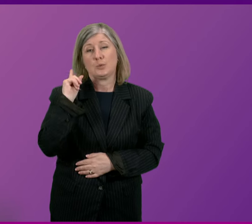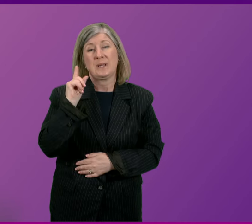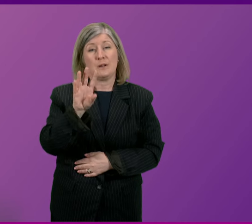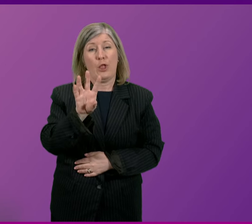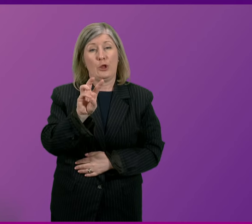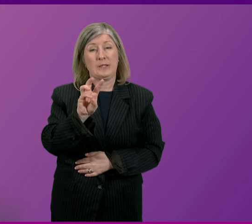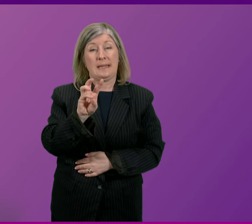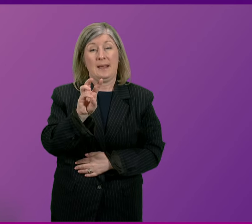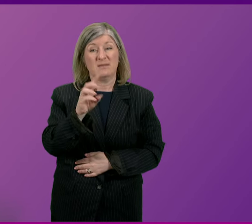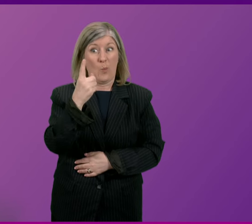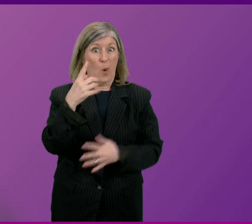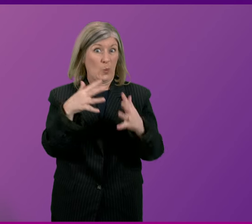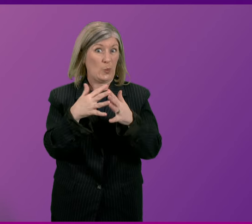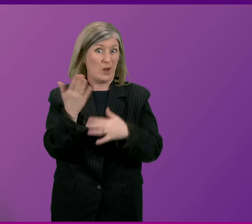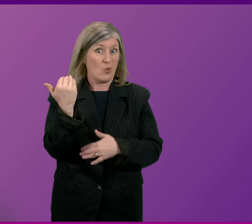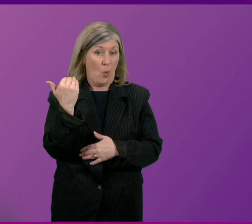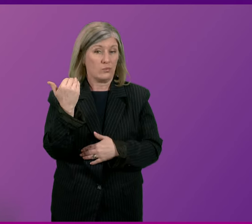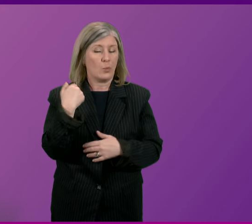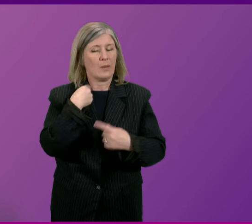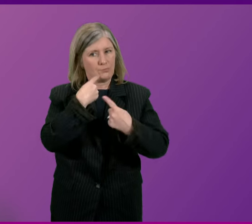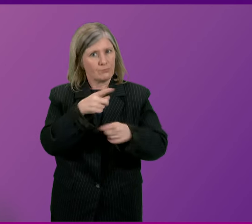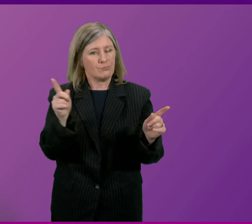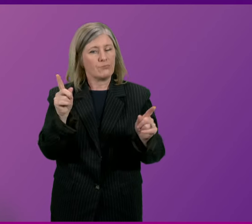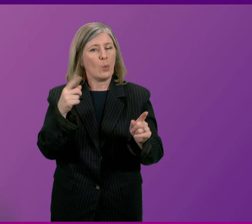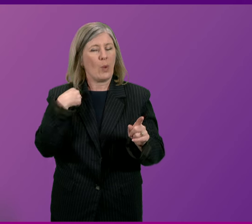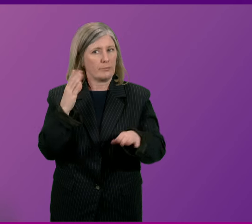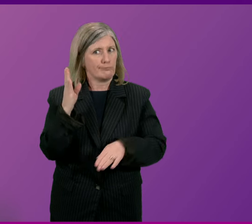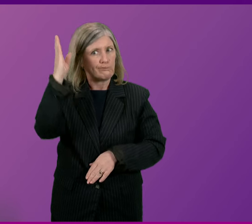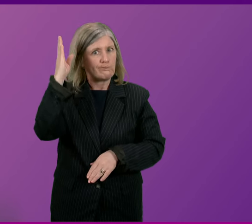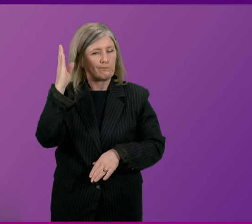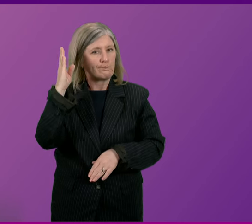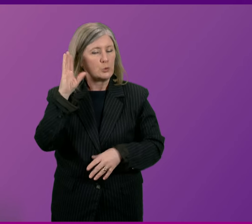A week ago today, when I announced my candidacy for the leadership of my